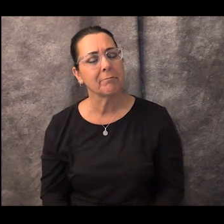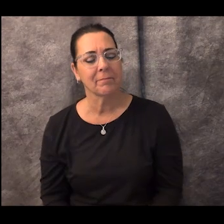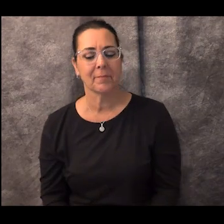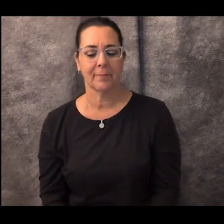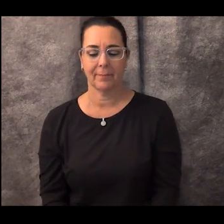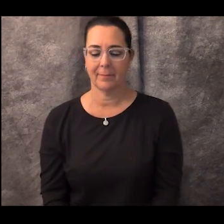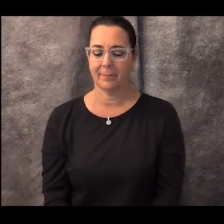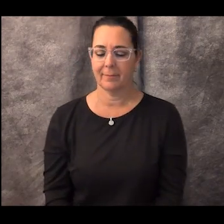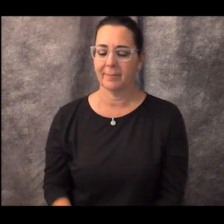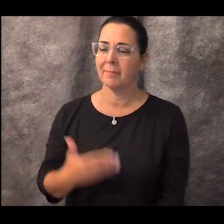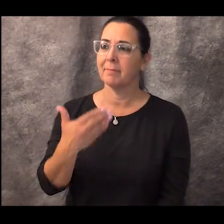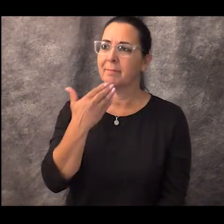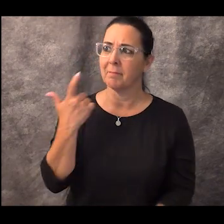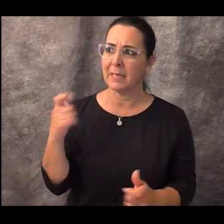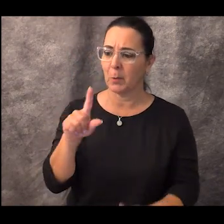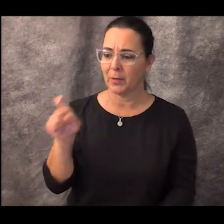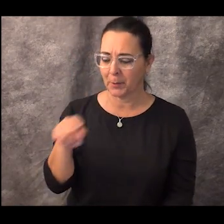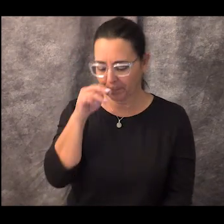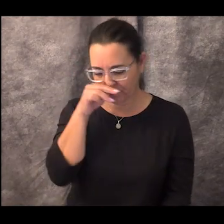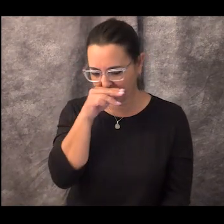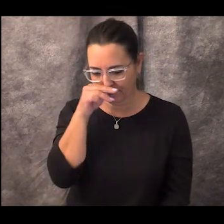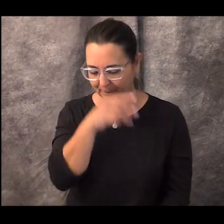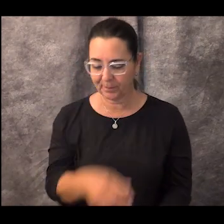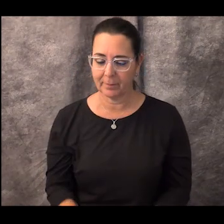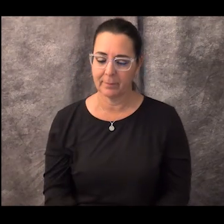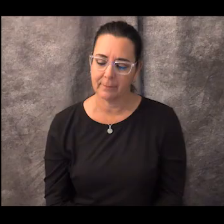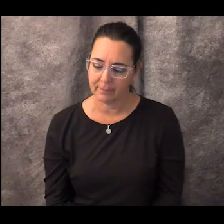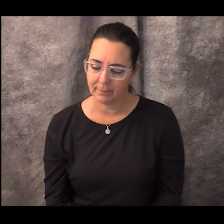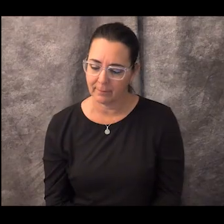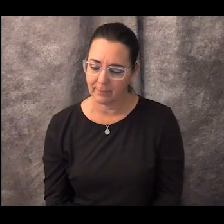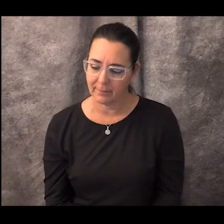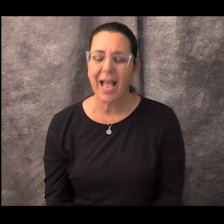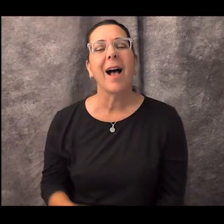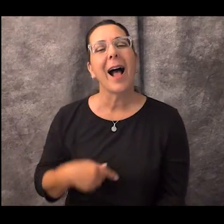(Michelle) These big questions, it's the voters, really.